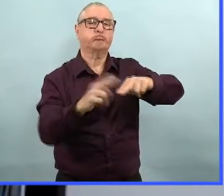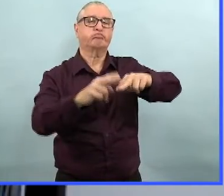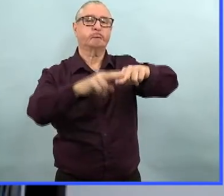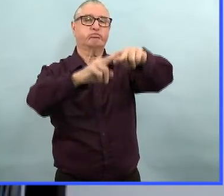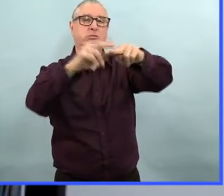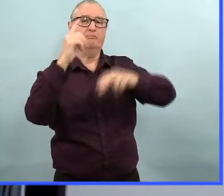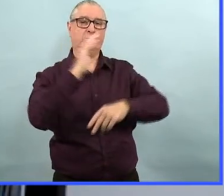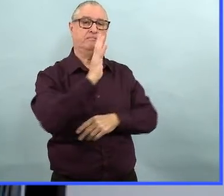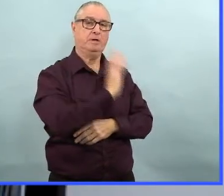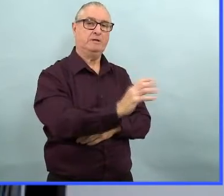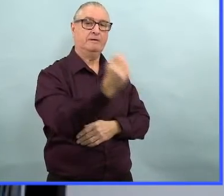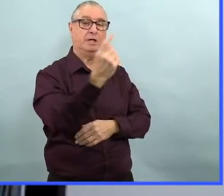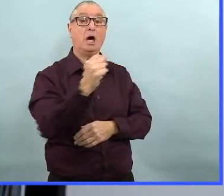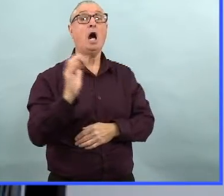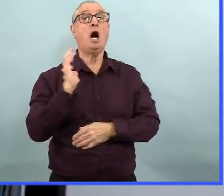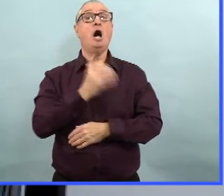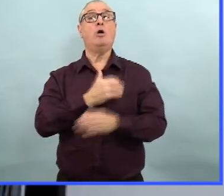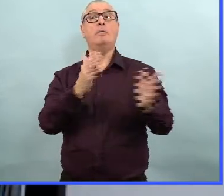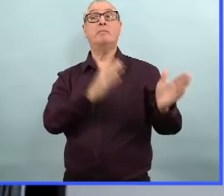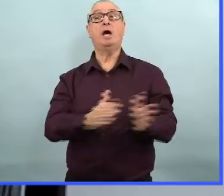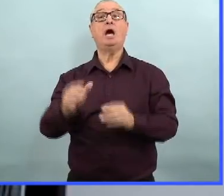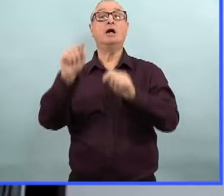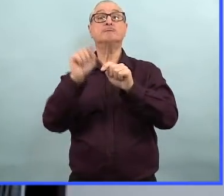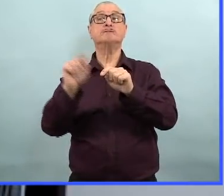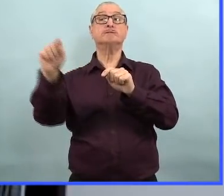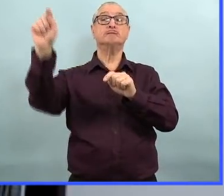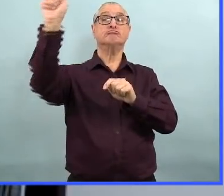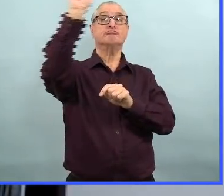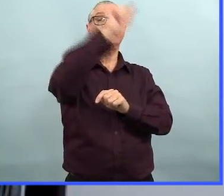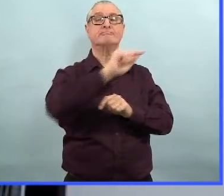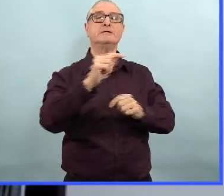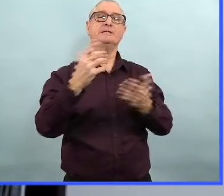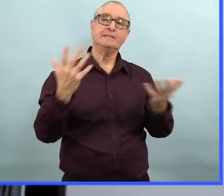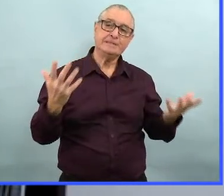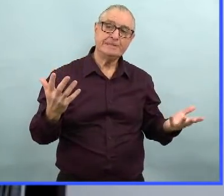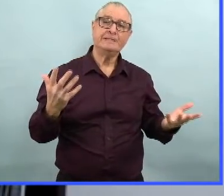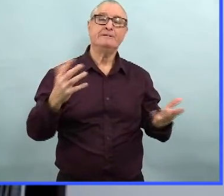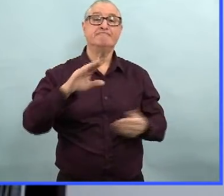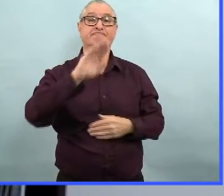in the province and so there's still a lot of room for us to reach more kids in this age group